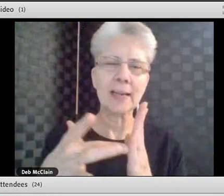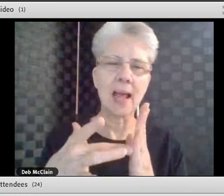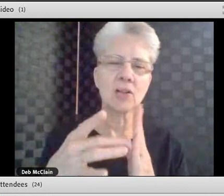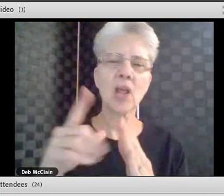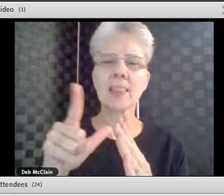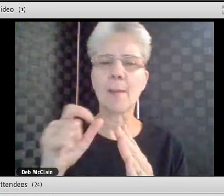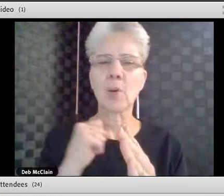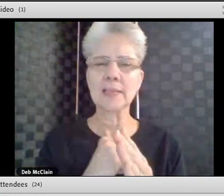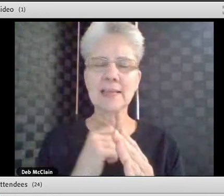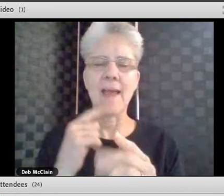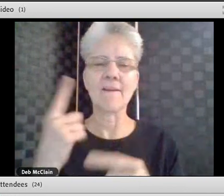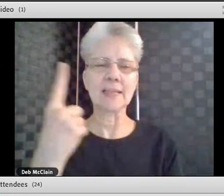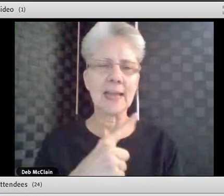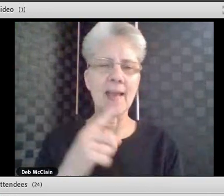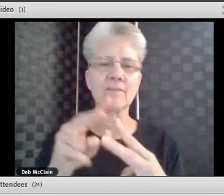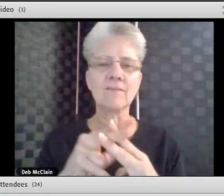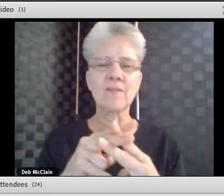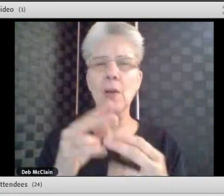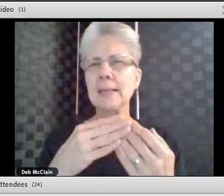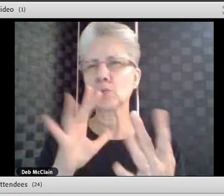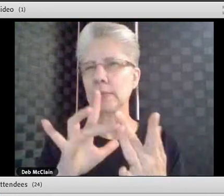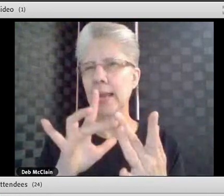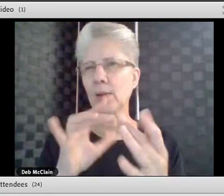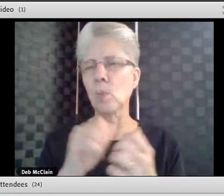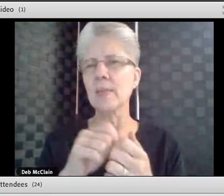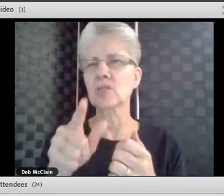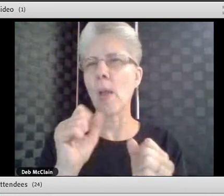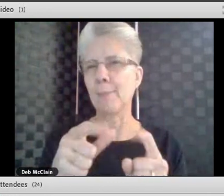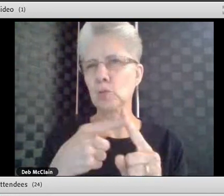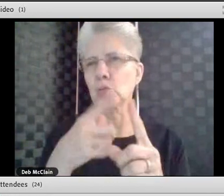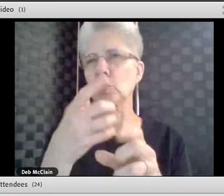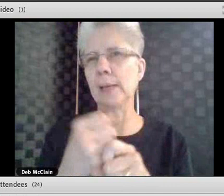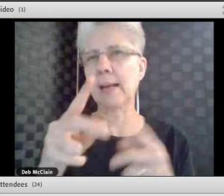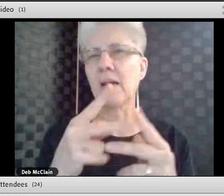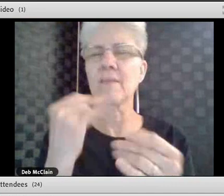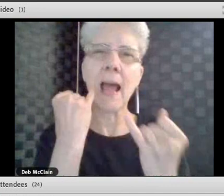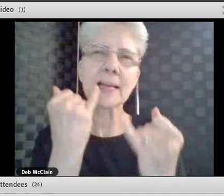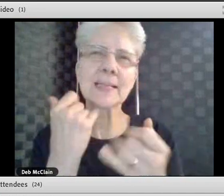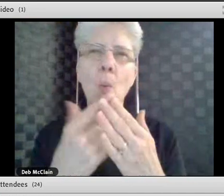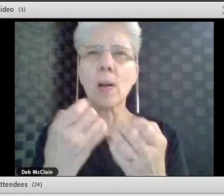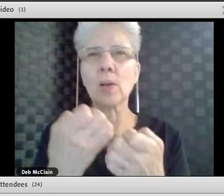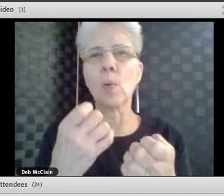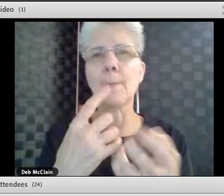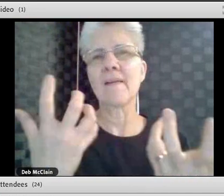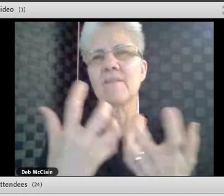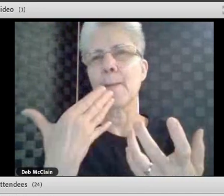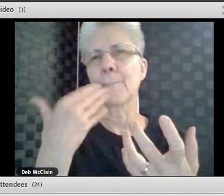and he's presented on technology at Library Staff Day. He's very easy to connect with, and so they were able to get kind of an idea